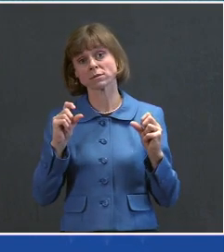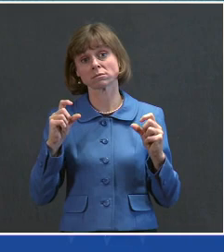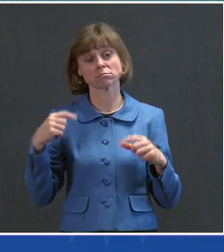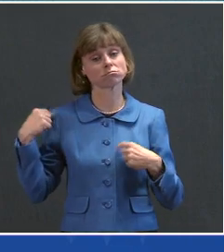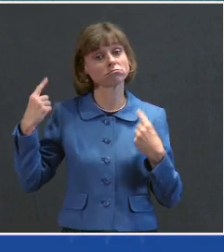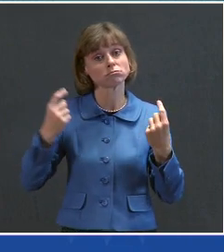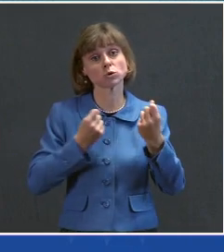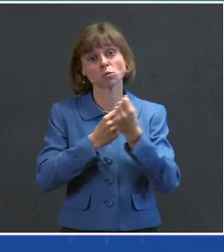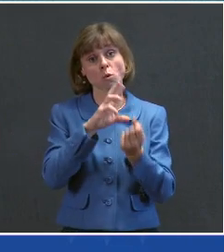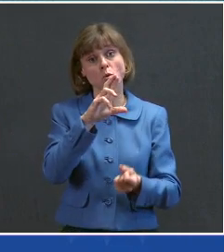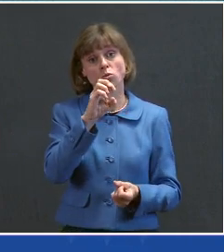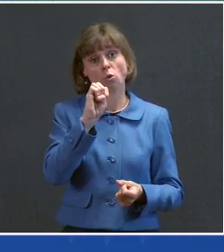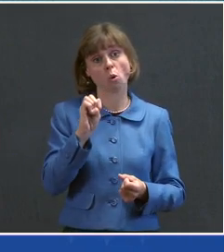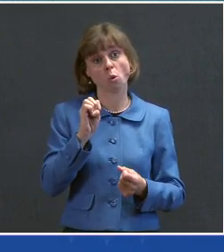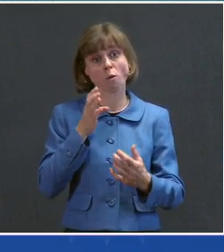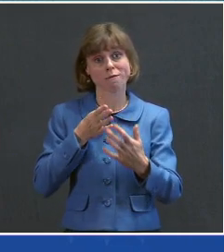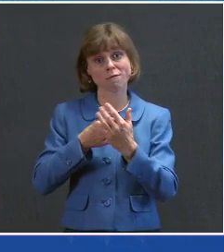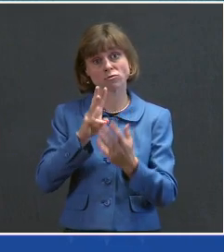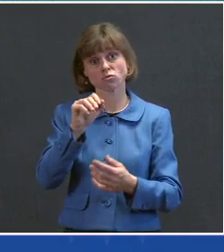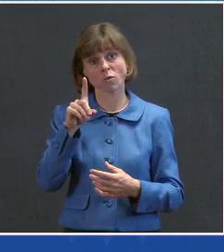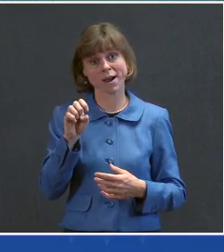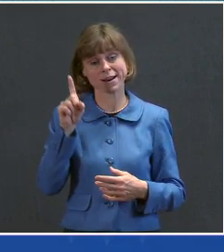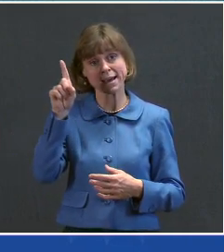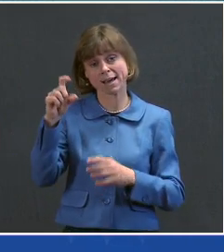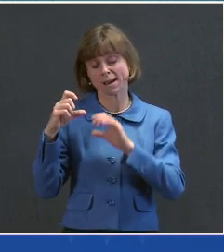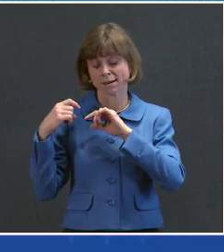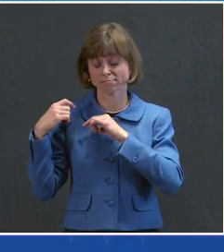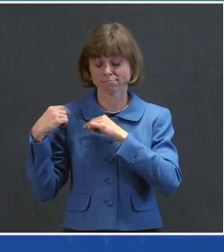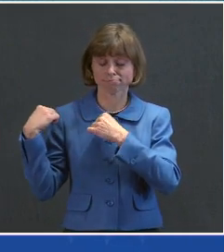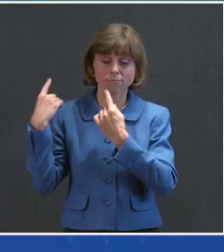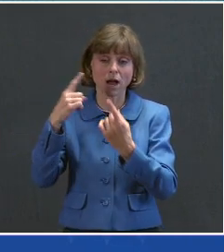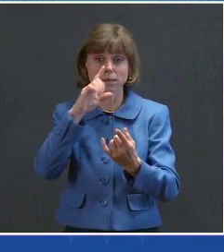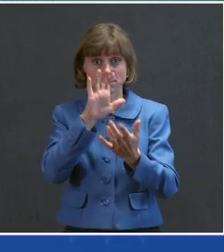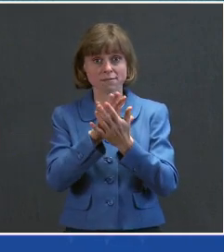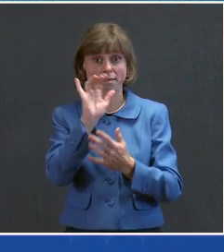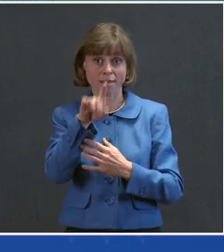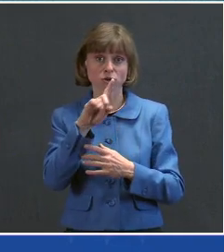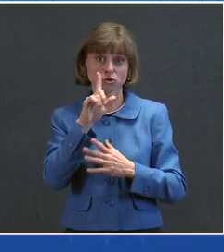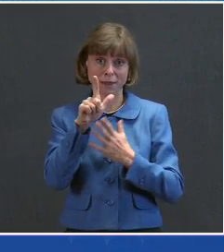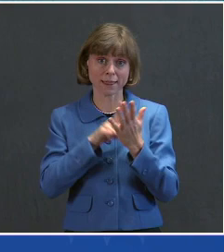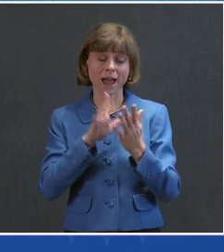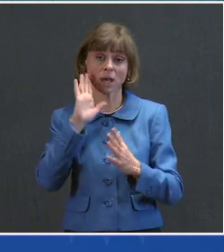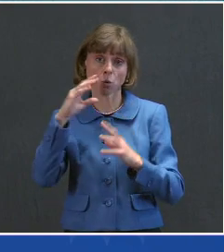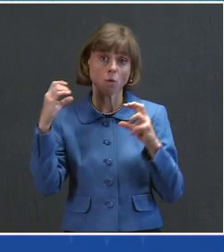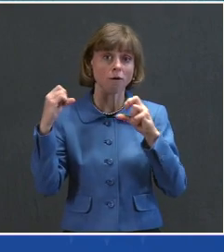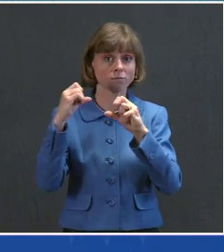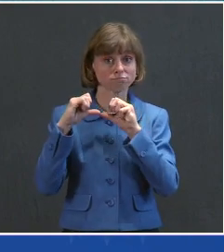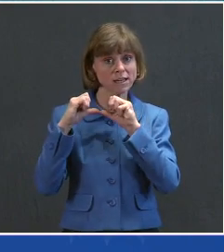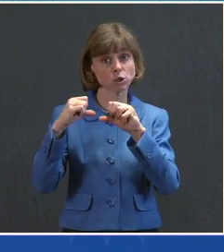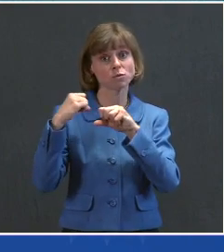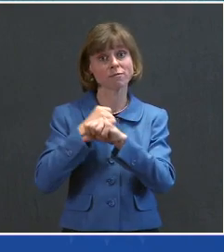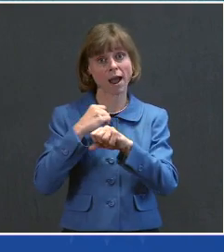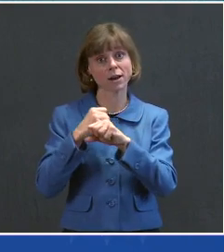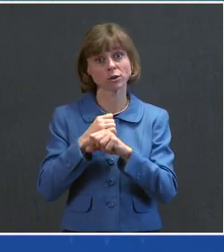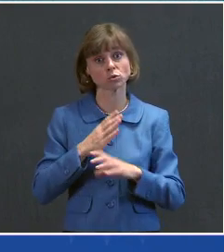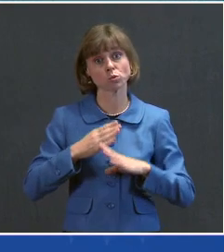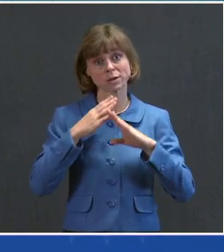It has been his consistent belief that should be law, and he will fight to continue to protect that as being law. The Press: So conscience concerns